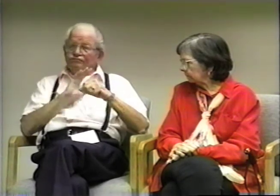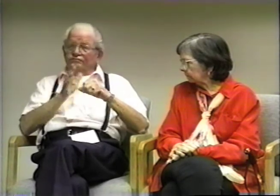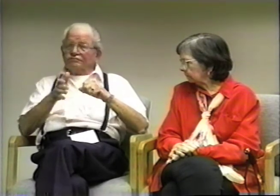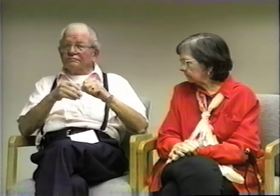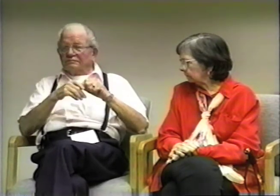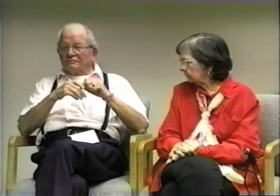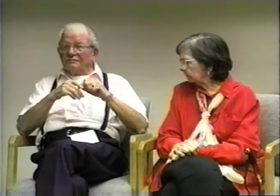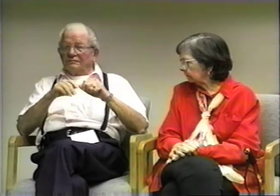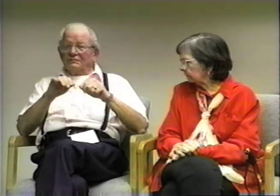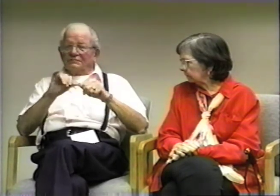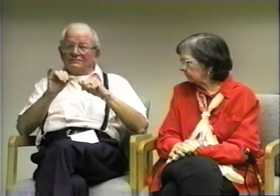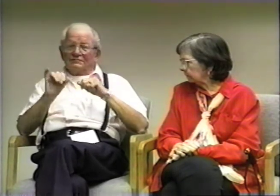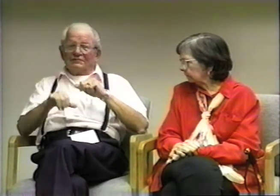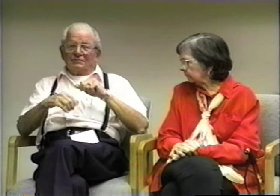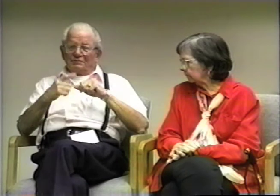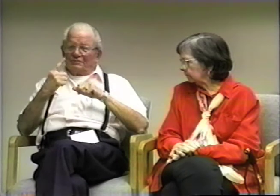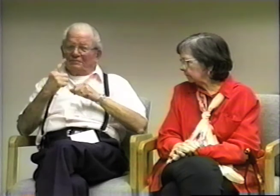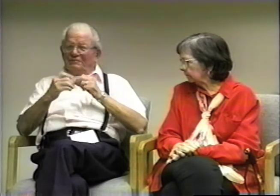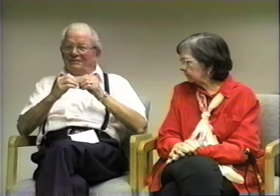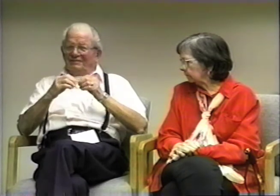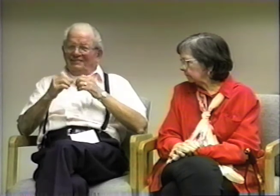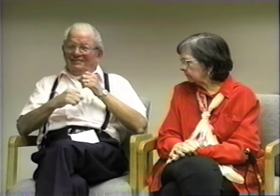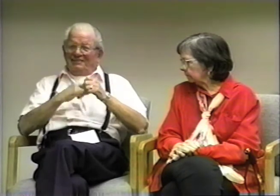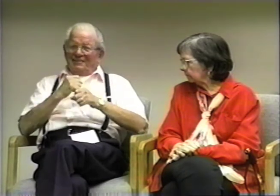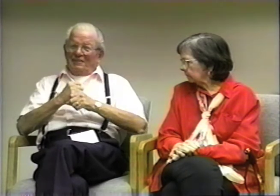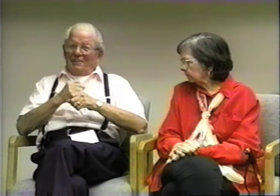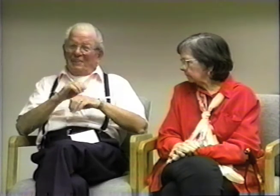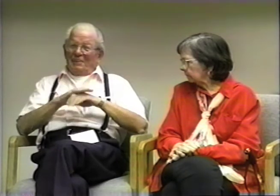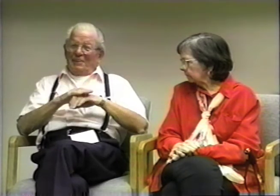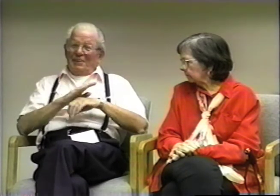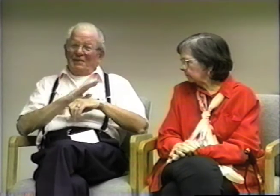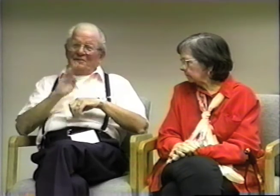and ended up staying on the board for one more year.